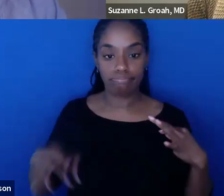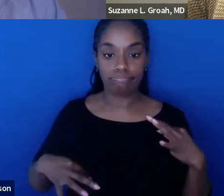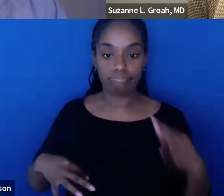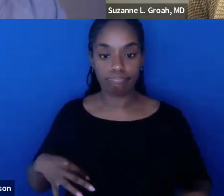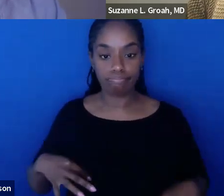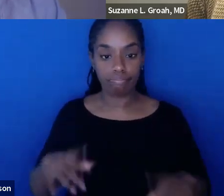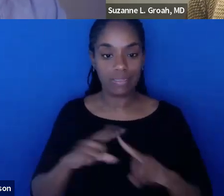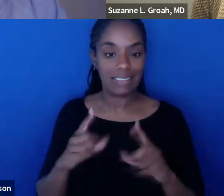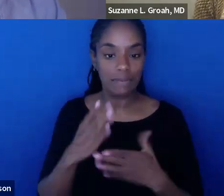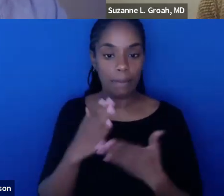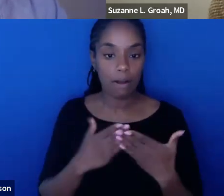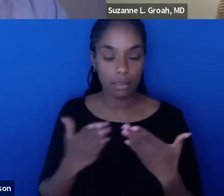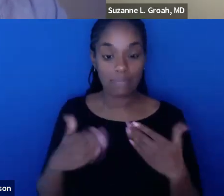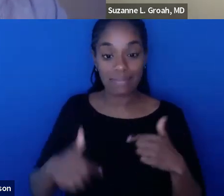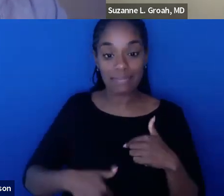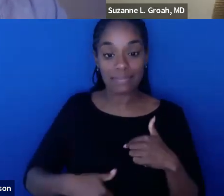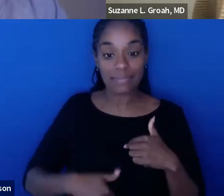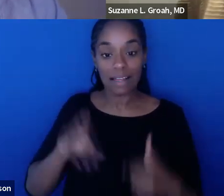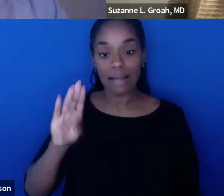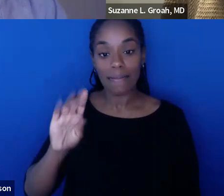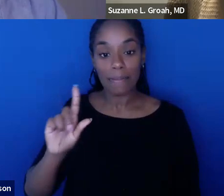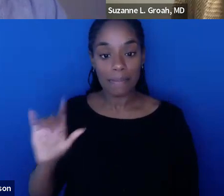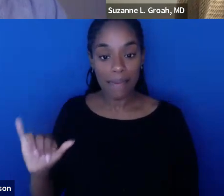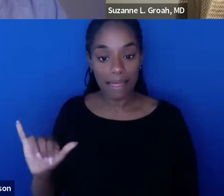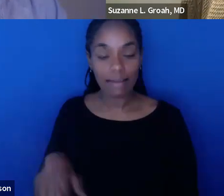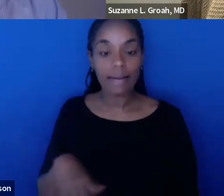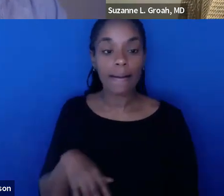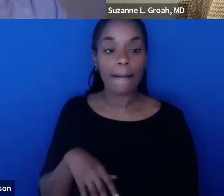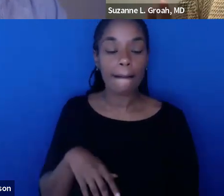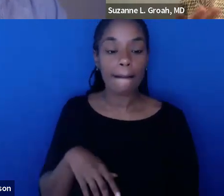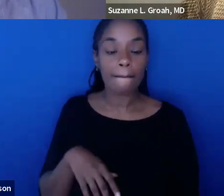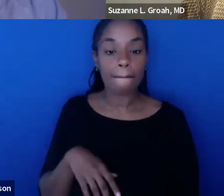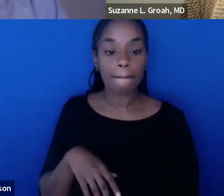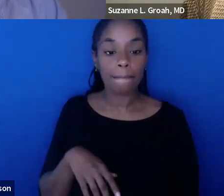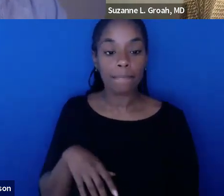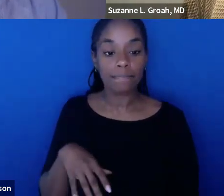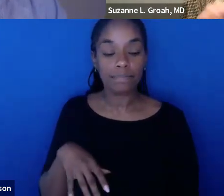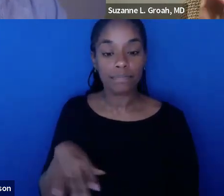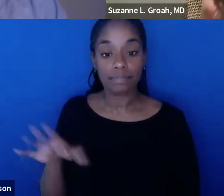Sort of the belly, the abdominal wall, and then around the rectal area, and